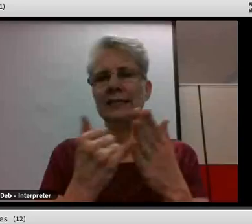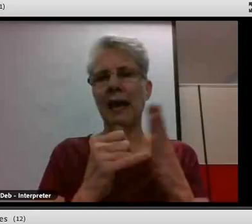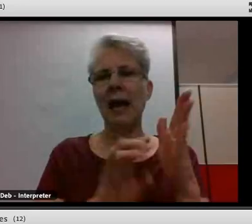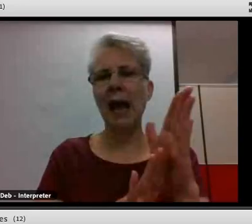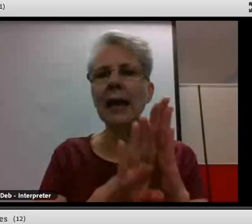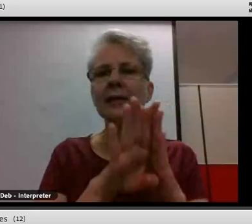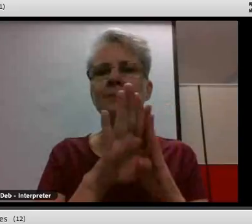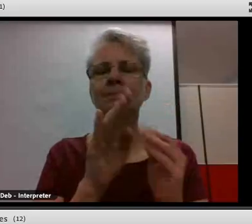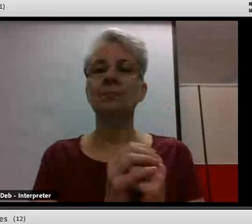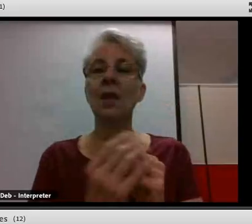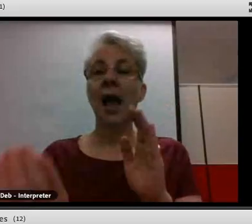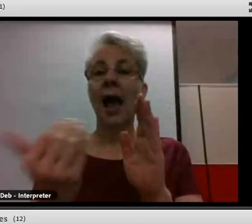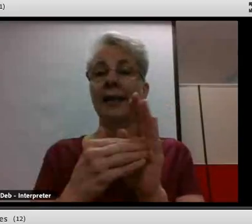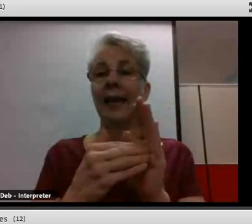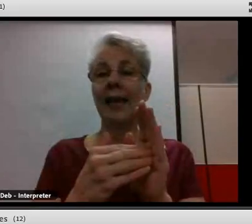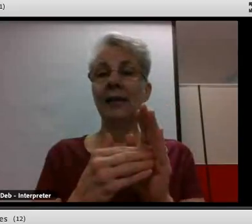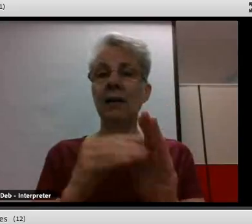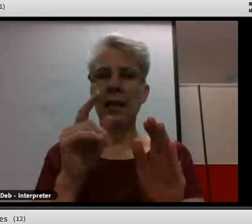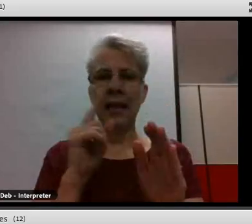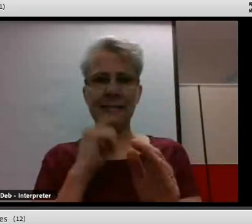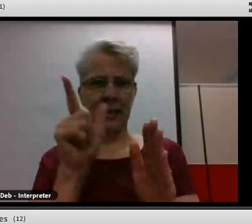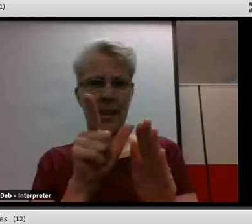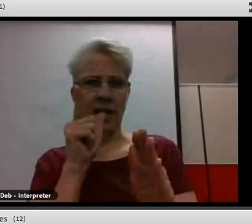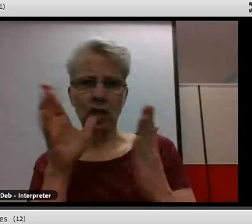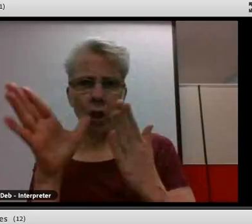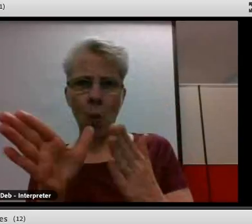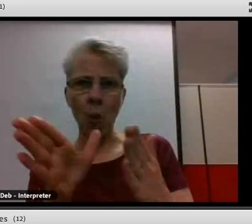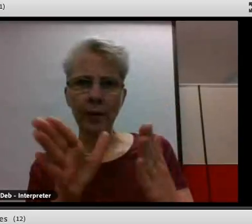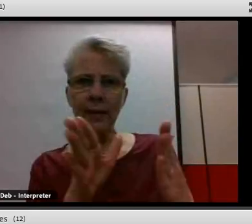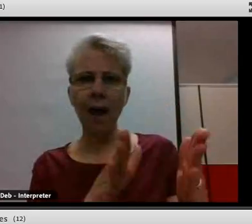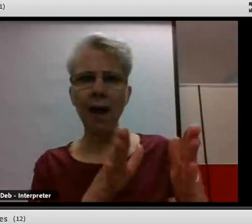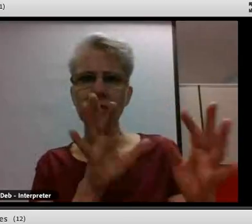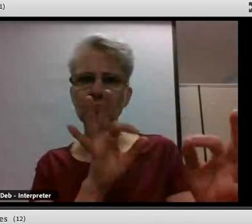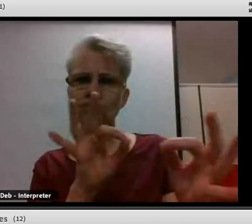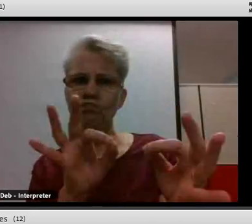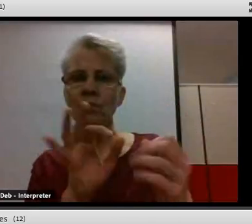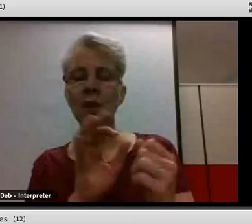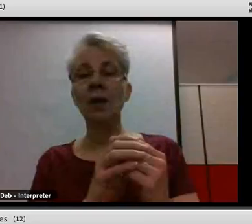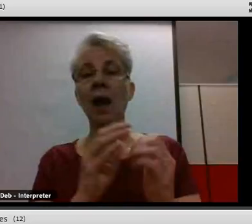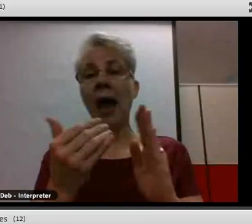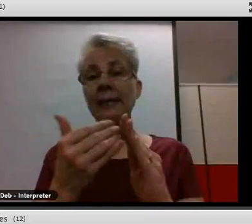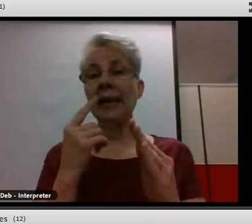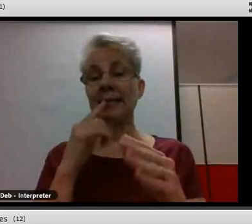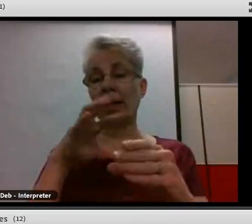There's a Pew study that was done in 2011,